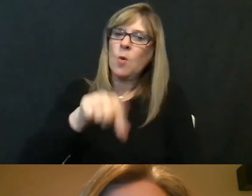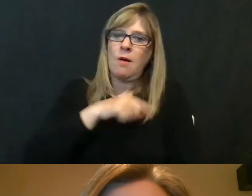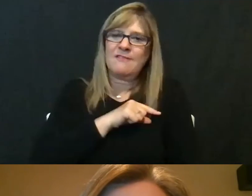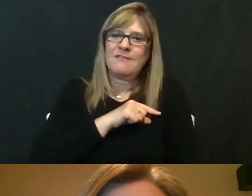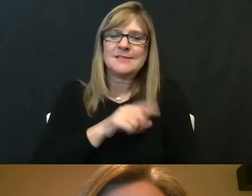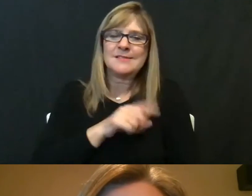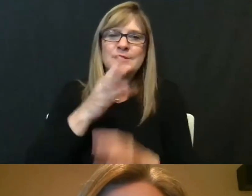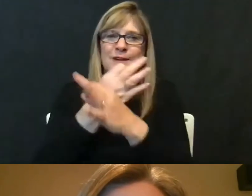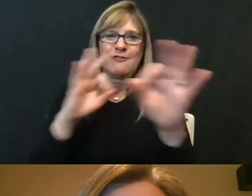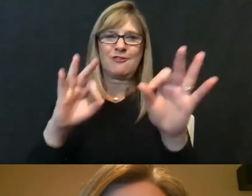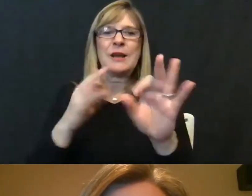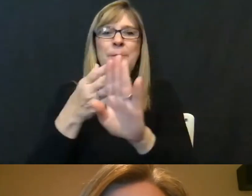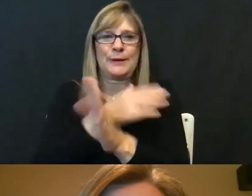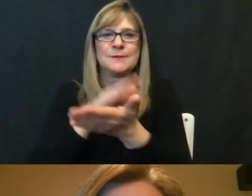through Crowley ISD so. >> Okay.